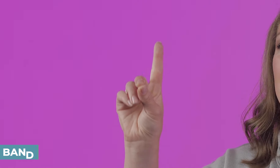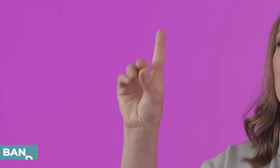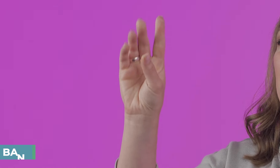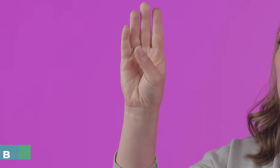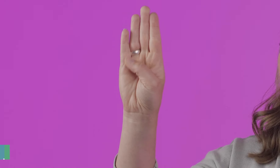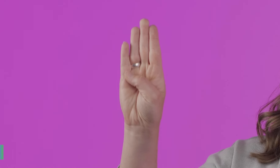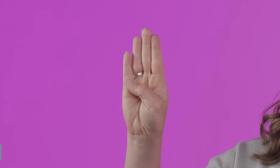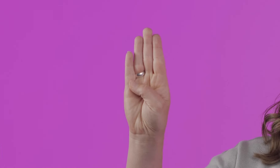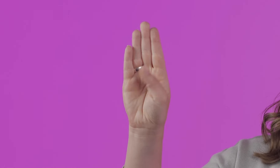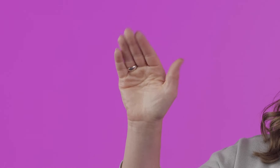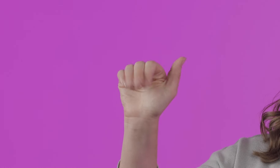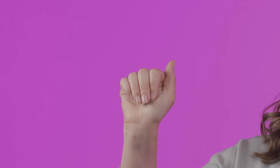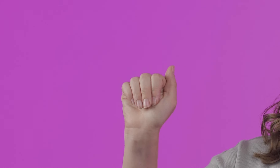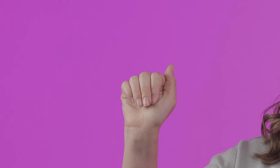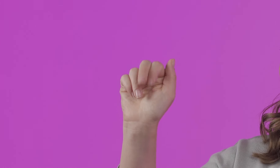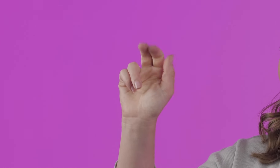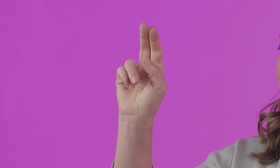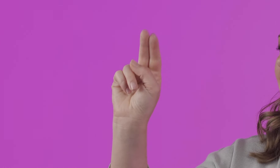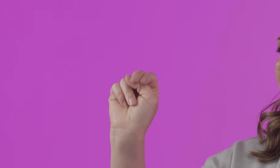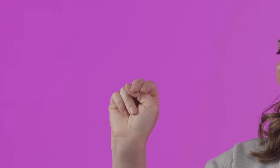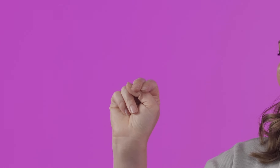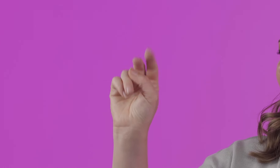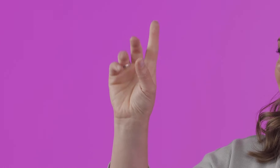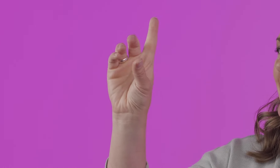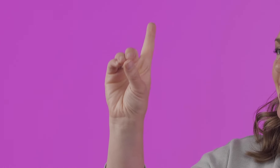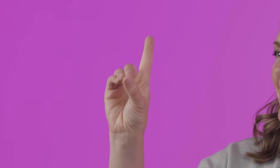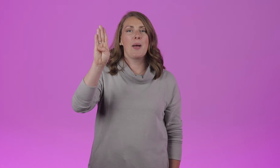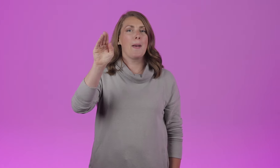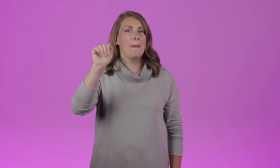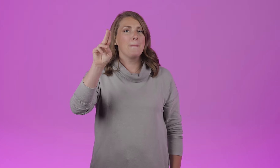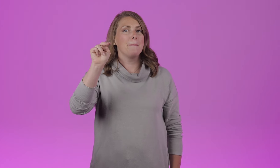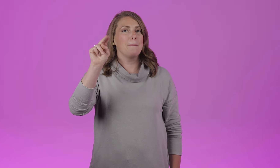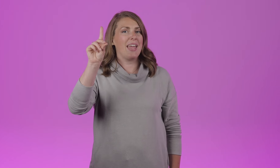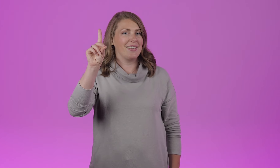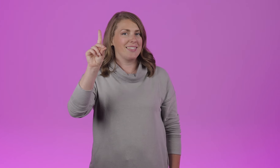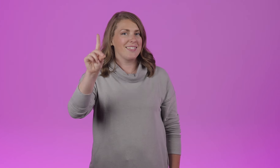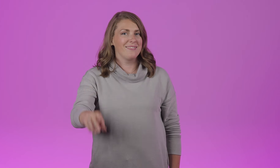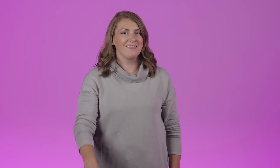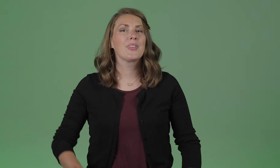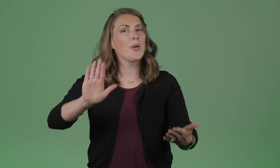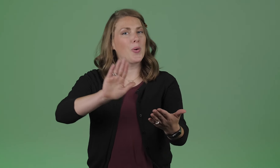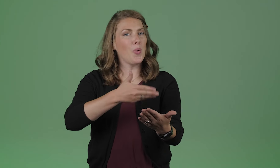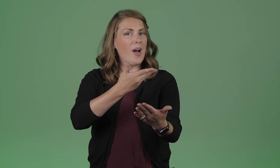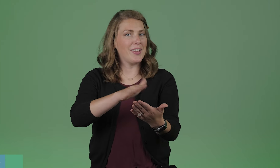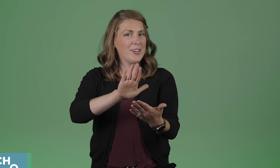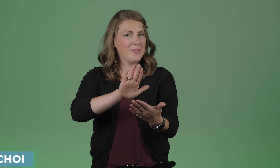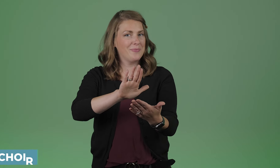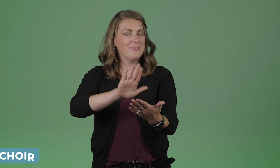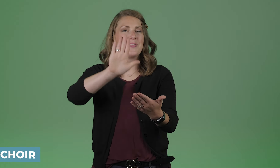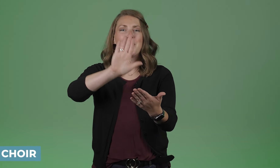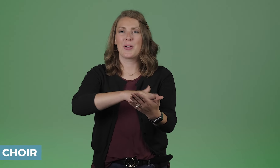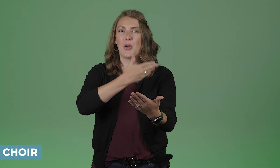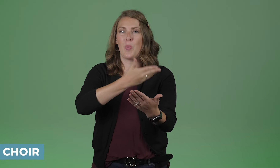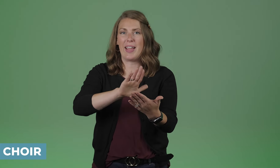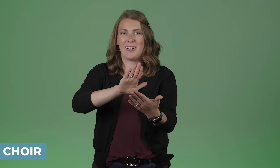You fingerspell band B-A-N-D BAND CHOIR CHOIR